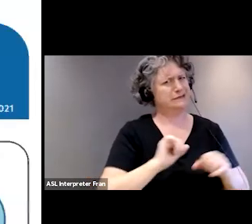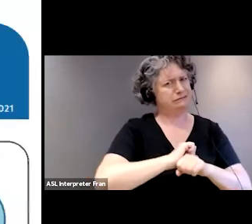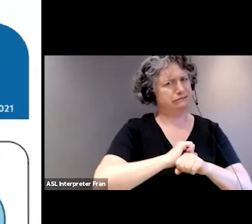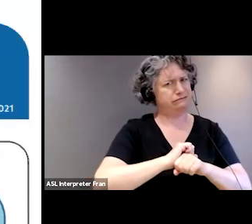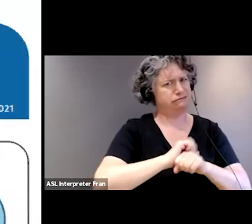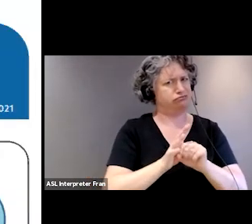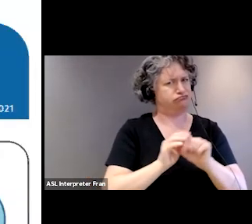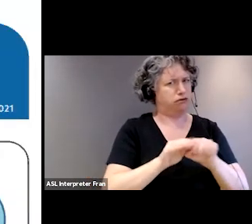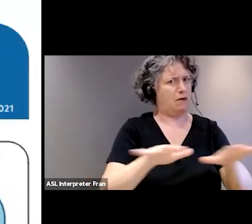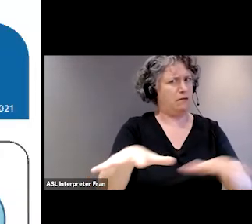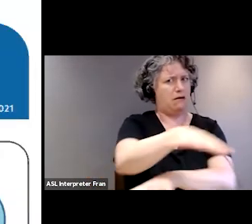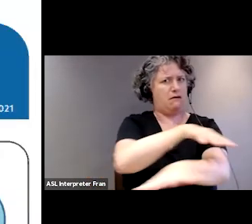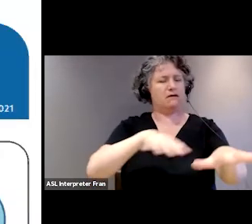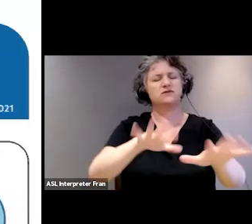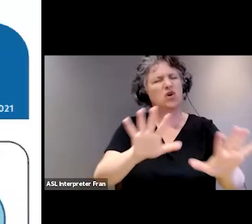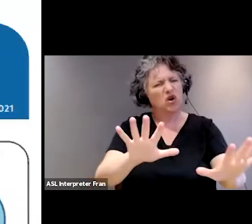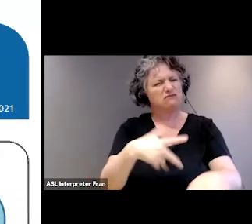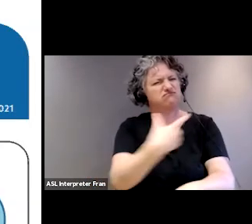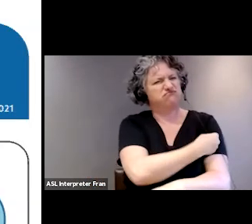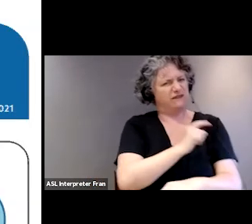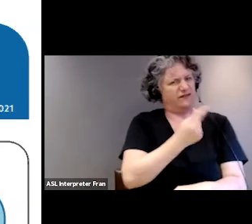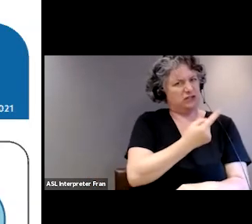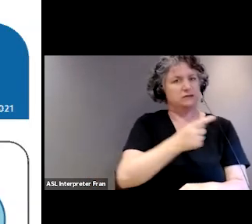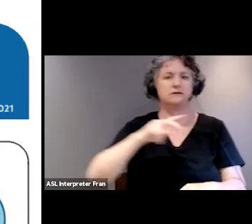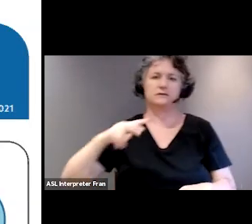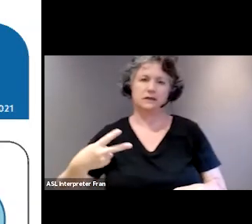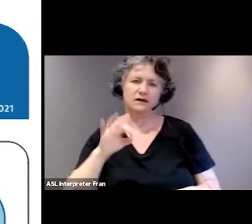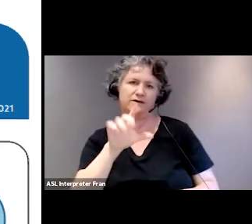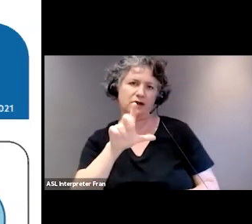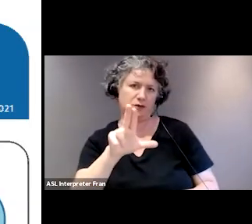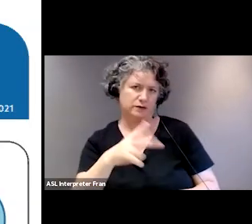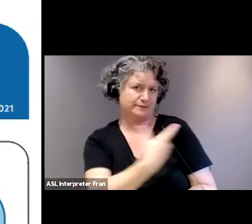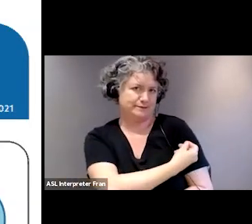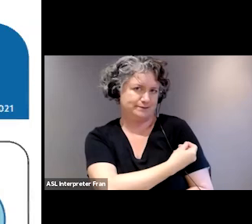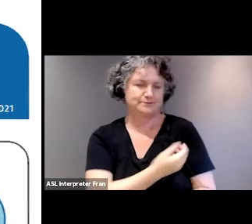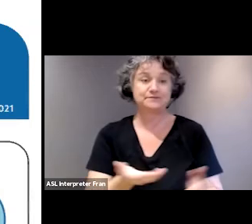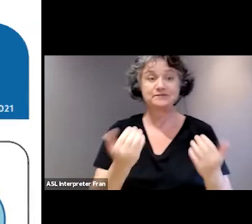know, tender or red arm, sometimes people may feel a bit of a headache or feel unwell. This usually lasts about 1 to 3 days, so if you are getting multiple vaccines